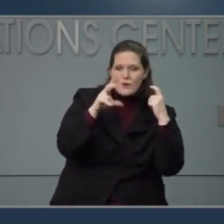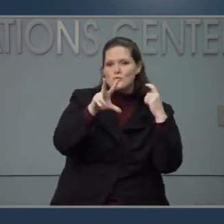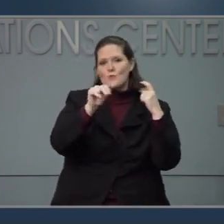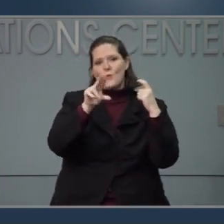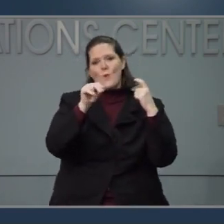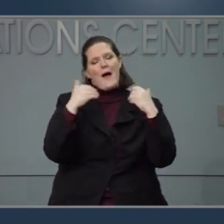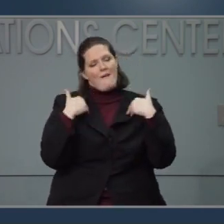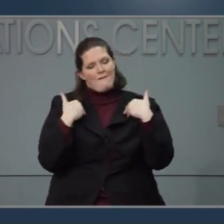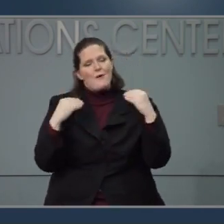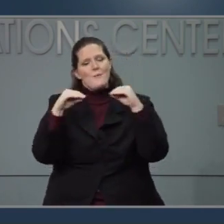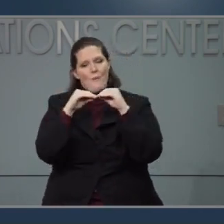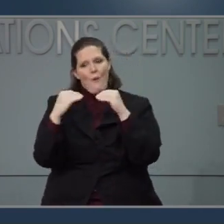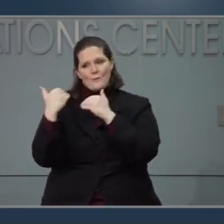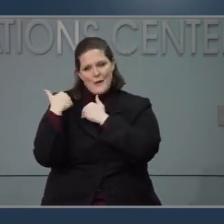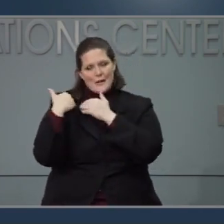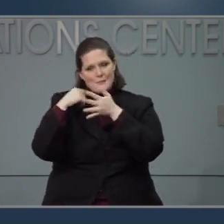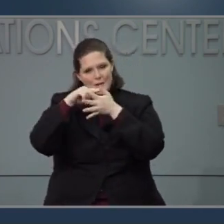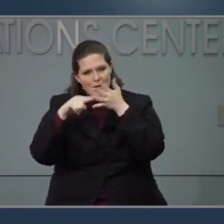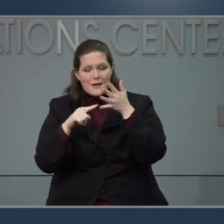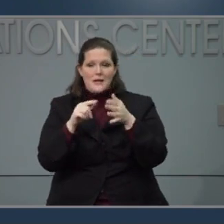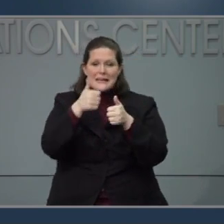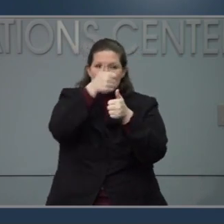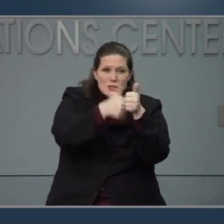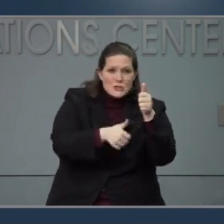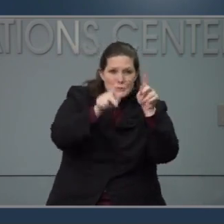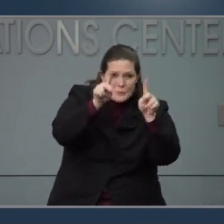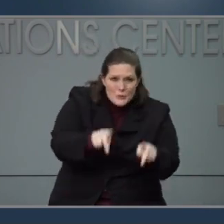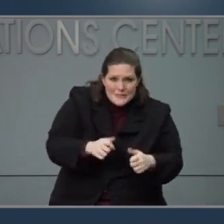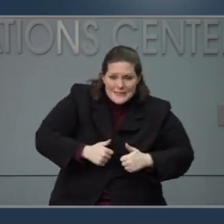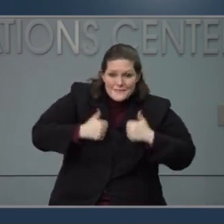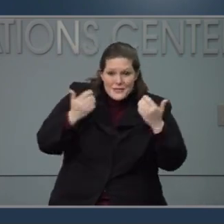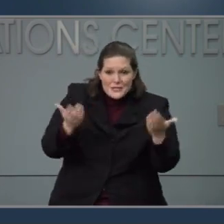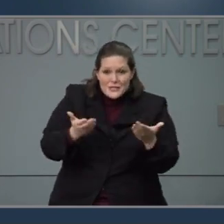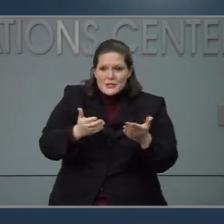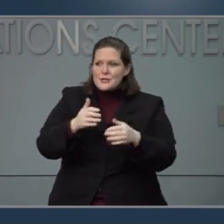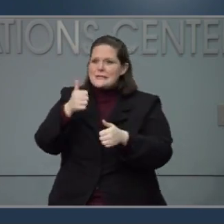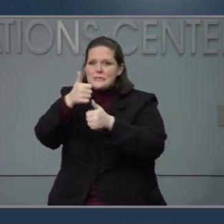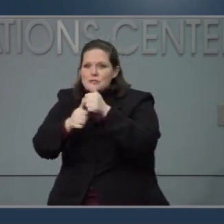STARTING WITH EVERYONE WEARING A MASK WHENEVER YOU LEAVE YOUR HOME.